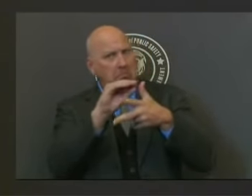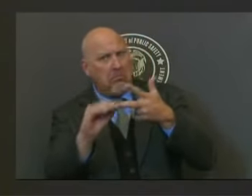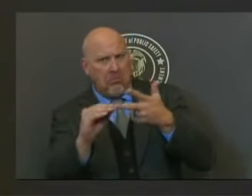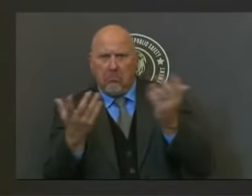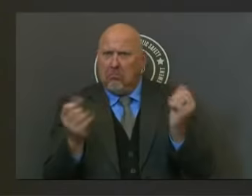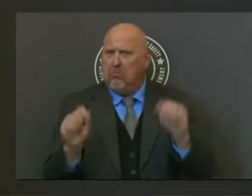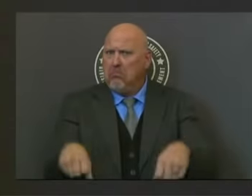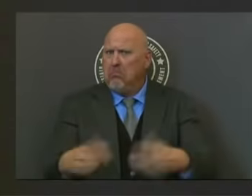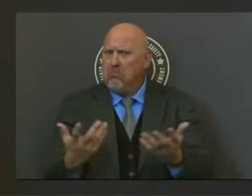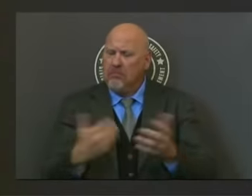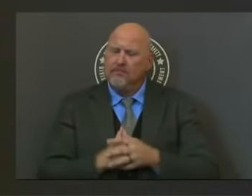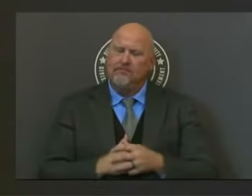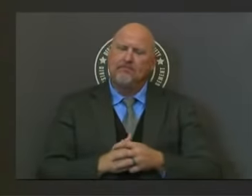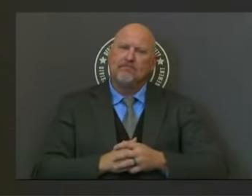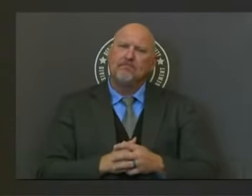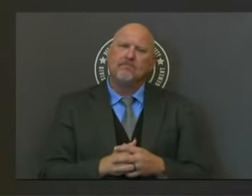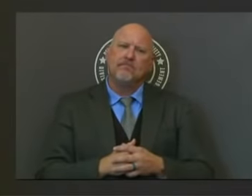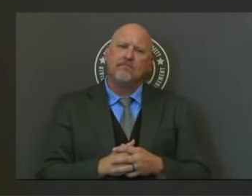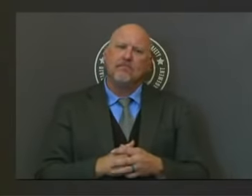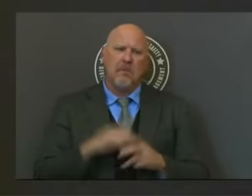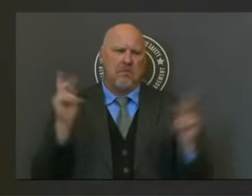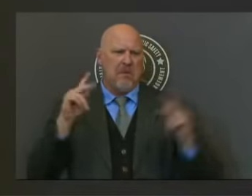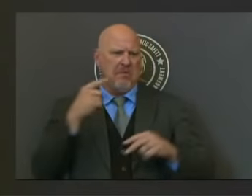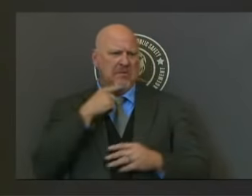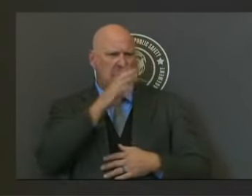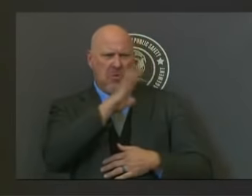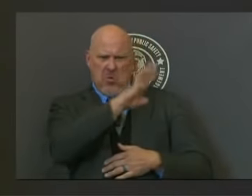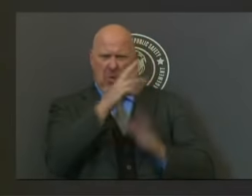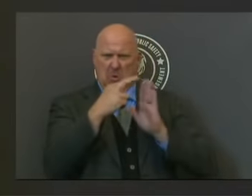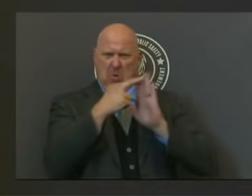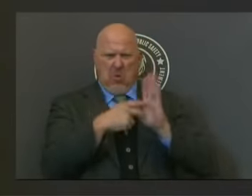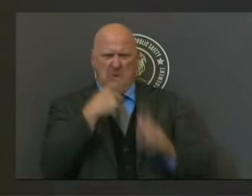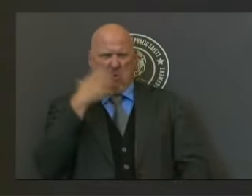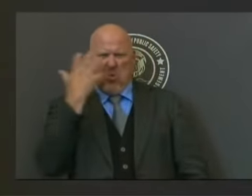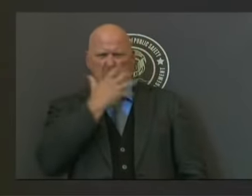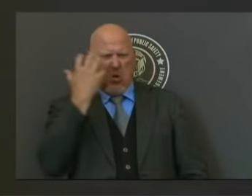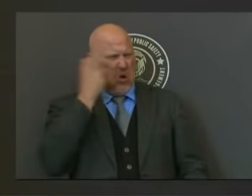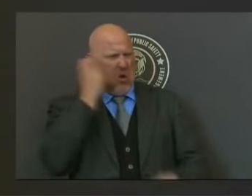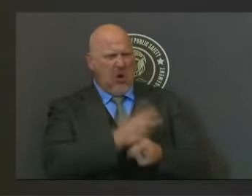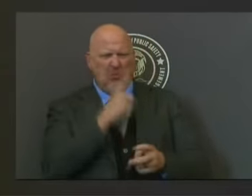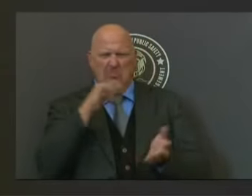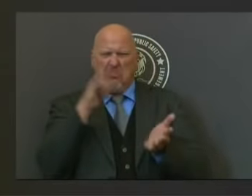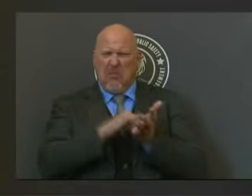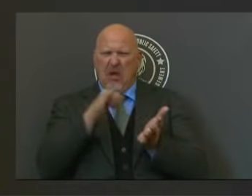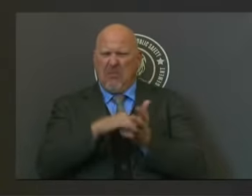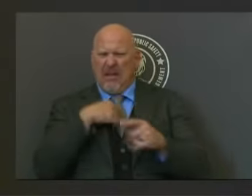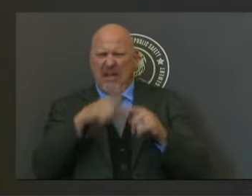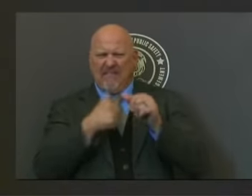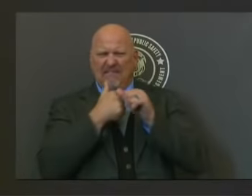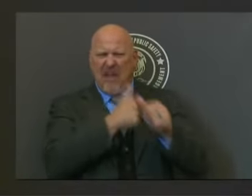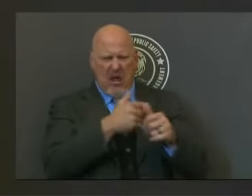stringent and therefore they will discount it will not be